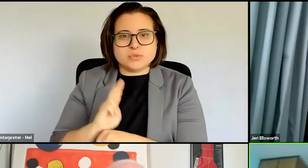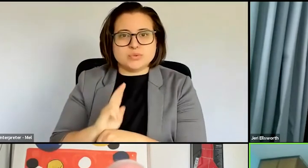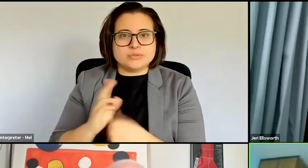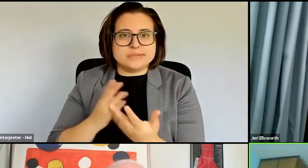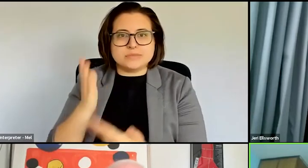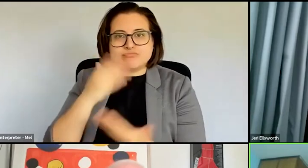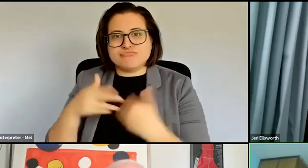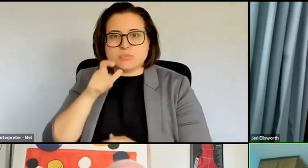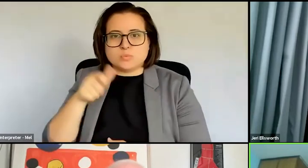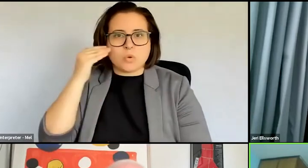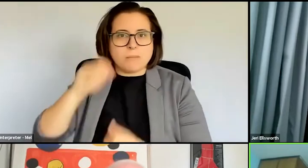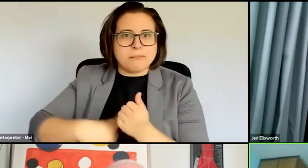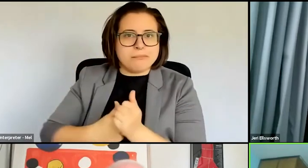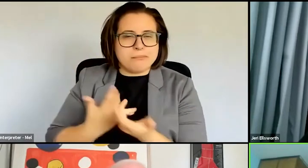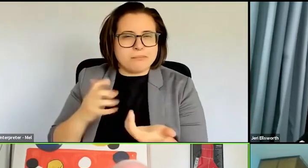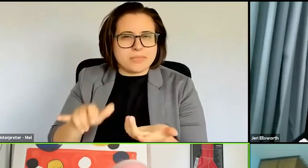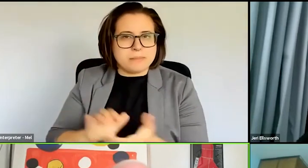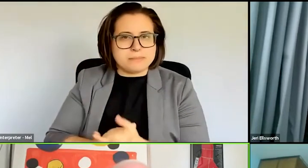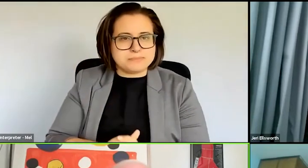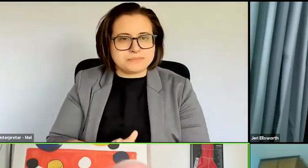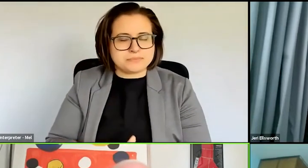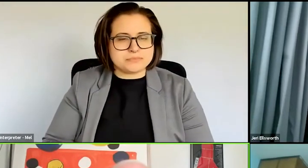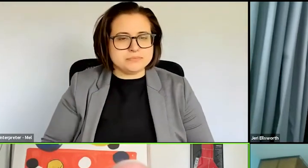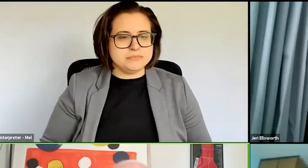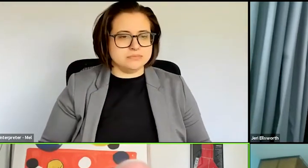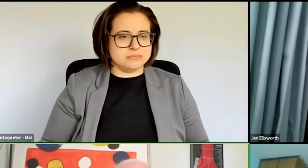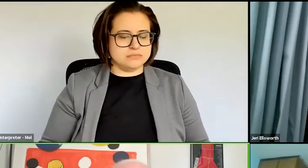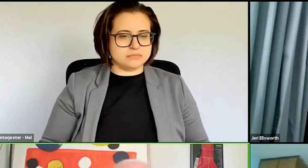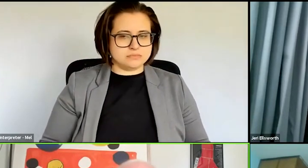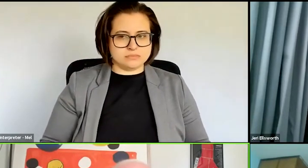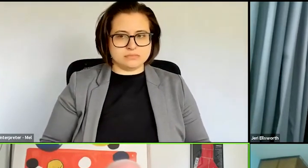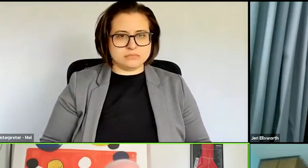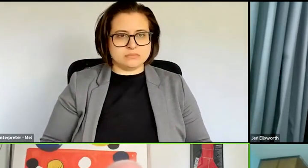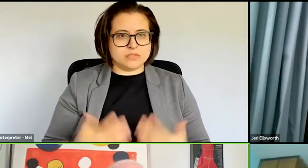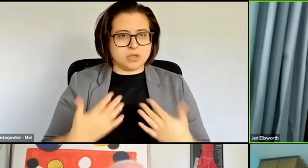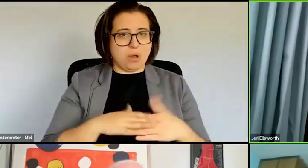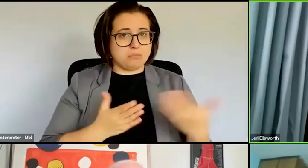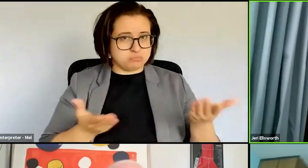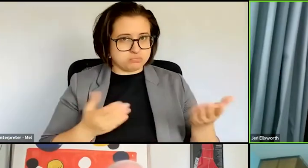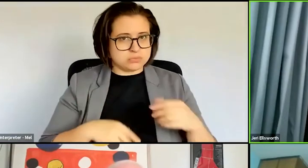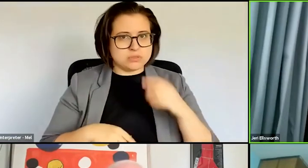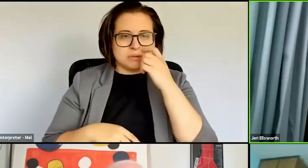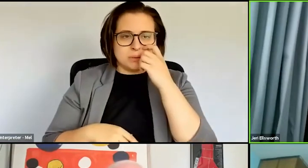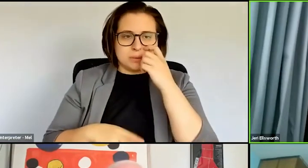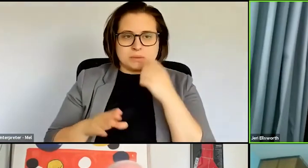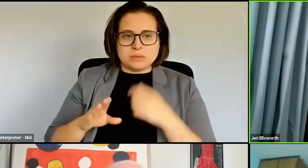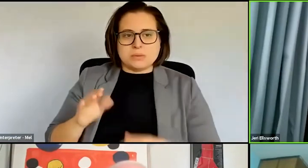Well I think that -- sorry I was just going to say it's a great question you know.